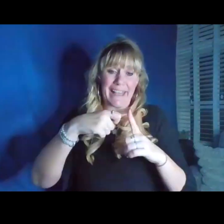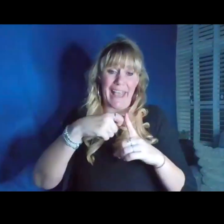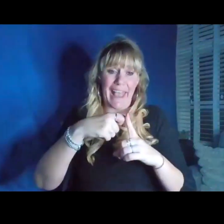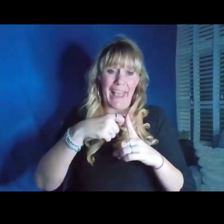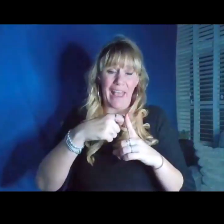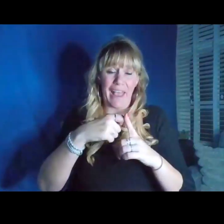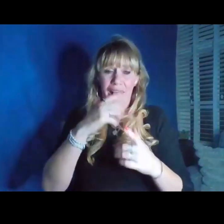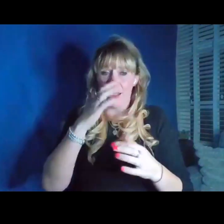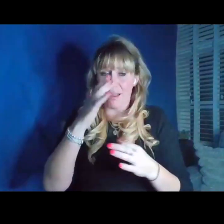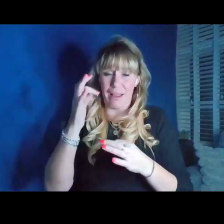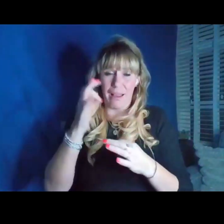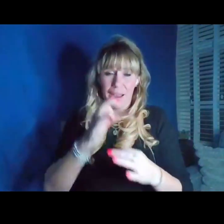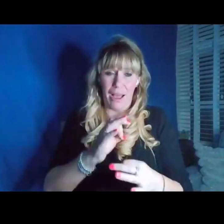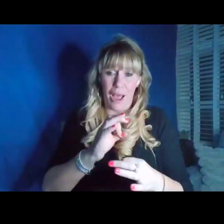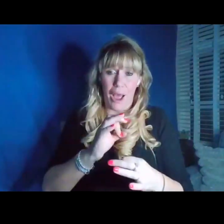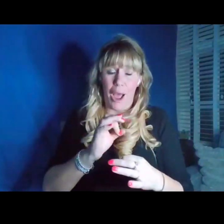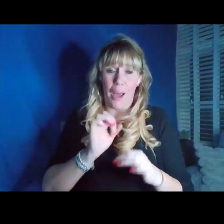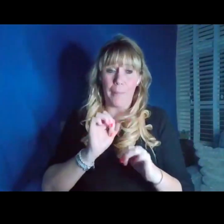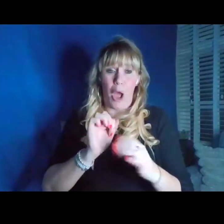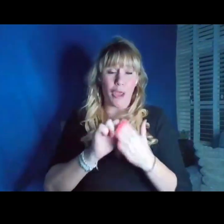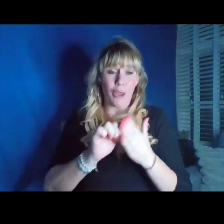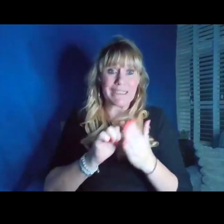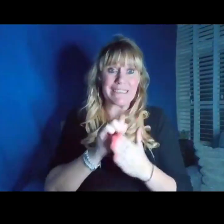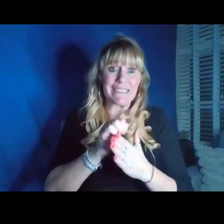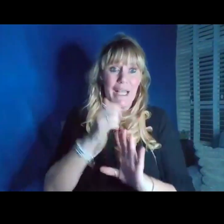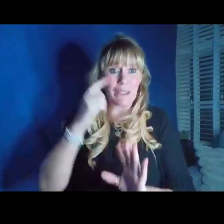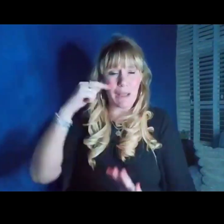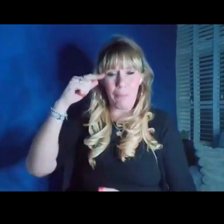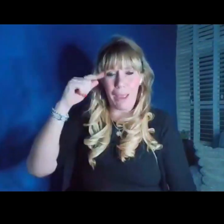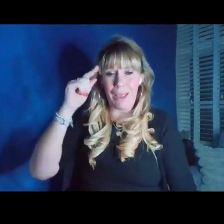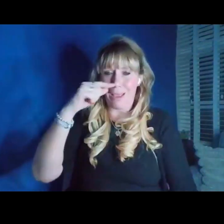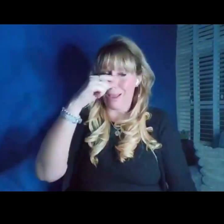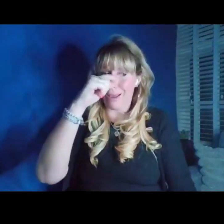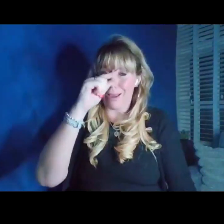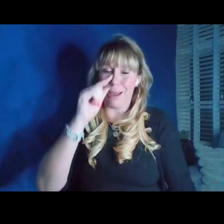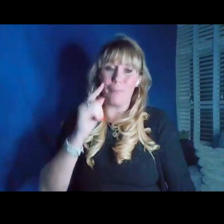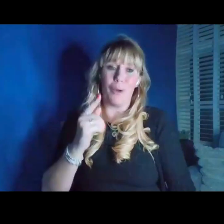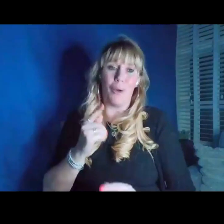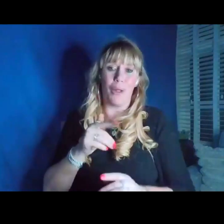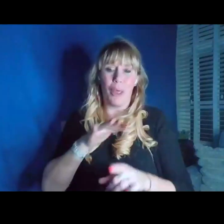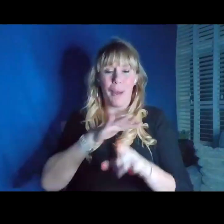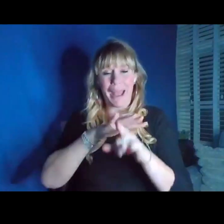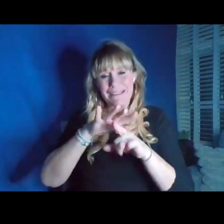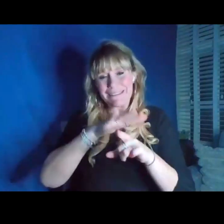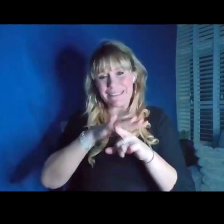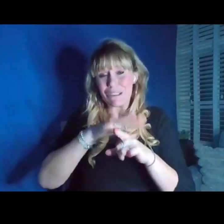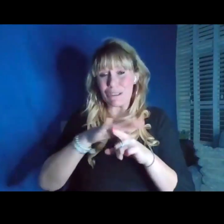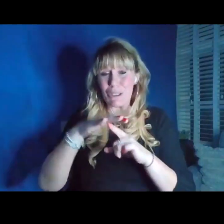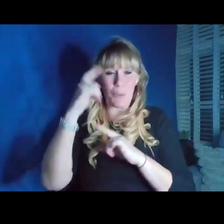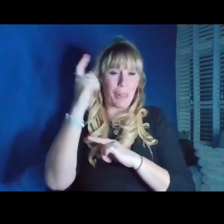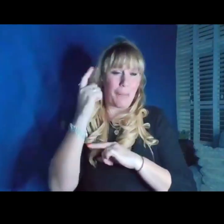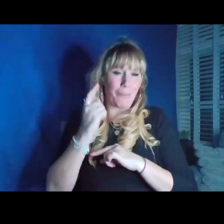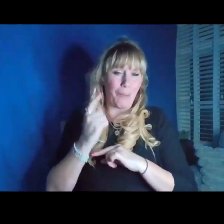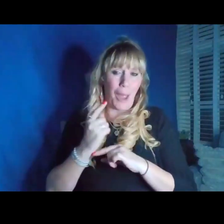though I teased you with your safe tidy perm, you teased me back with my shaggy hair